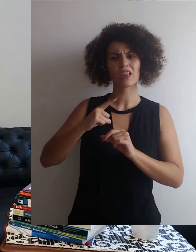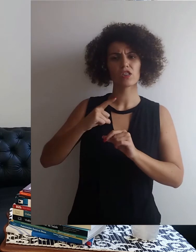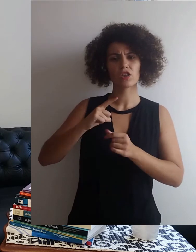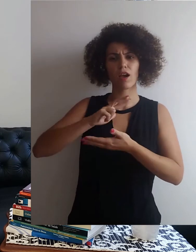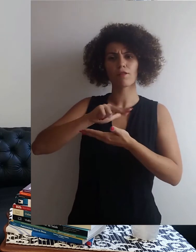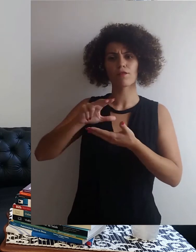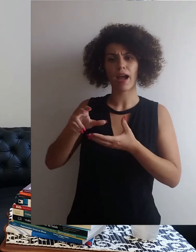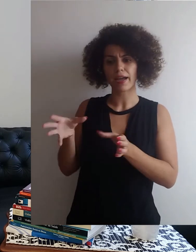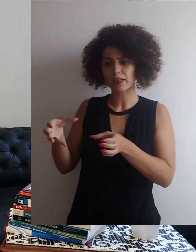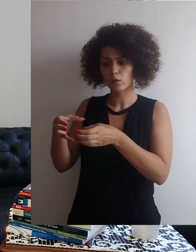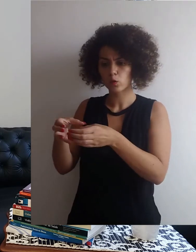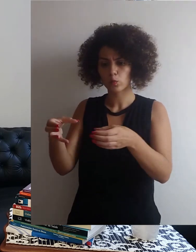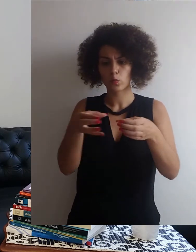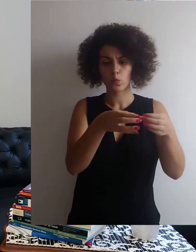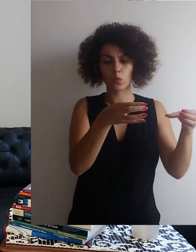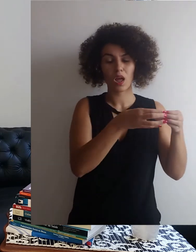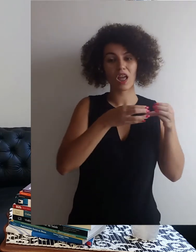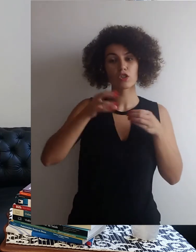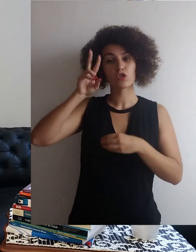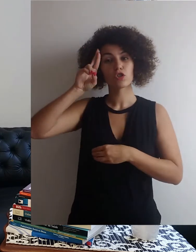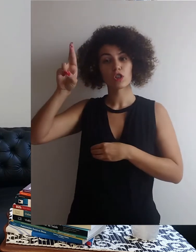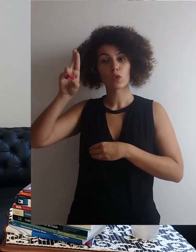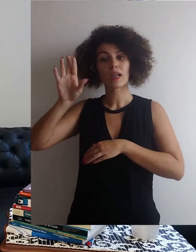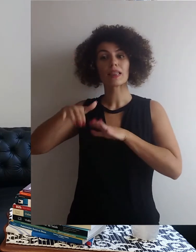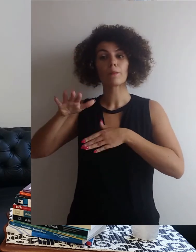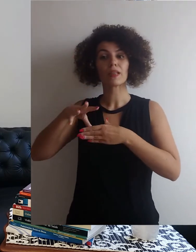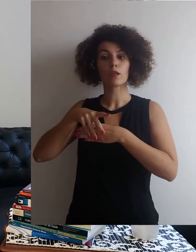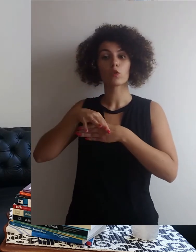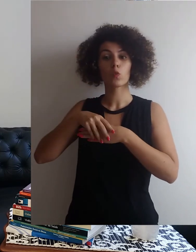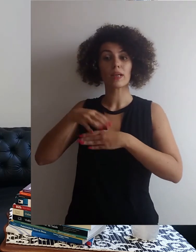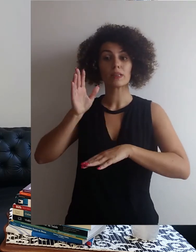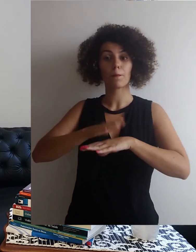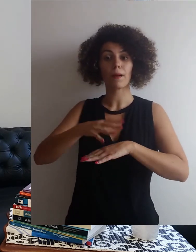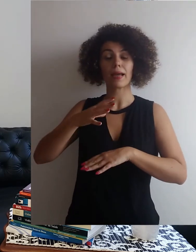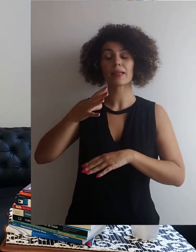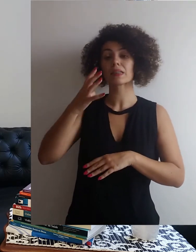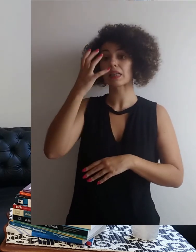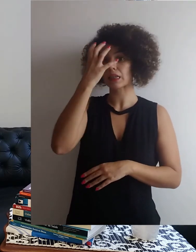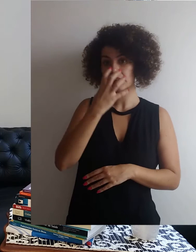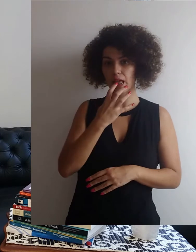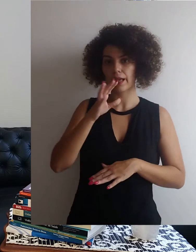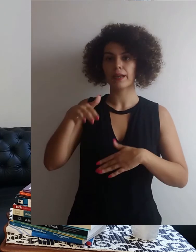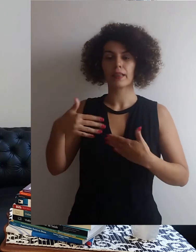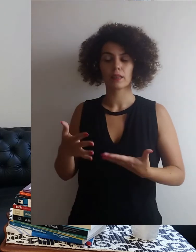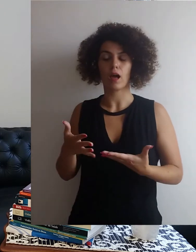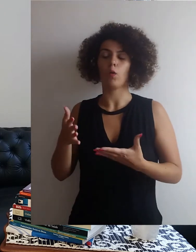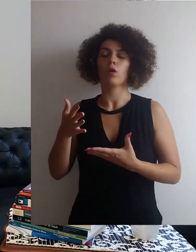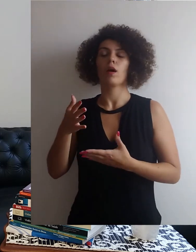many boards that were in accordance with the diseases that most afflicted the population at the time. Then there was the